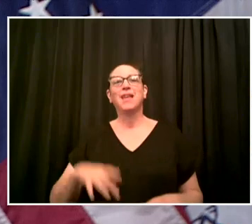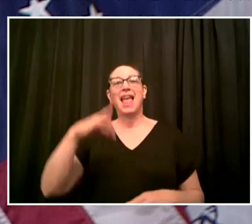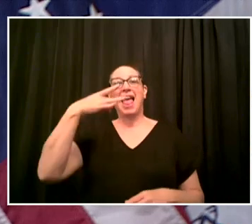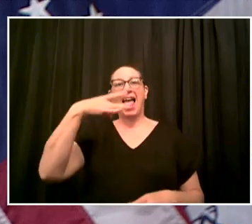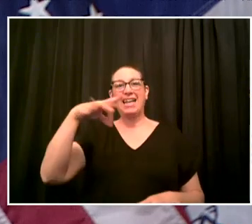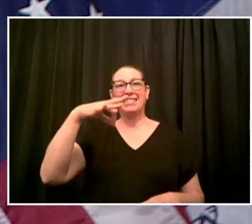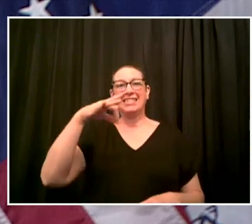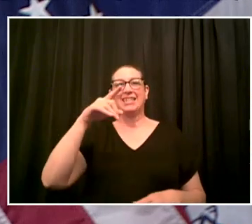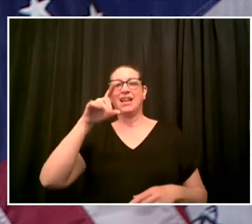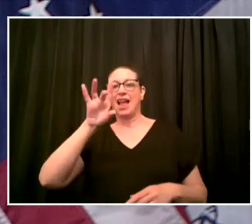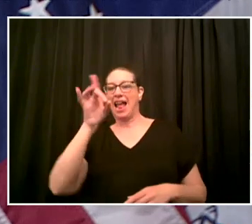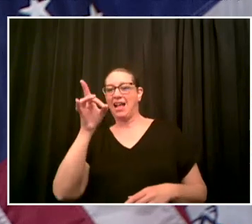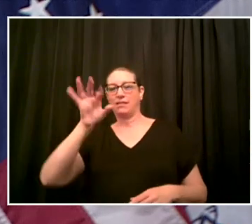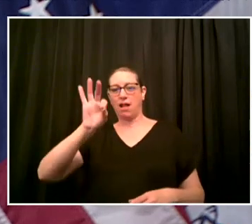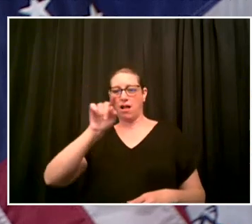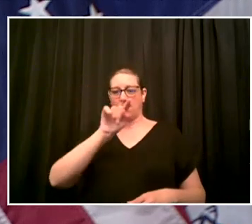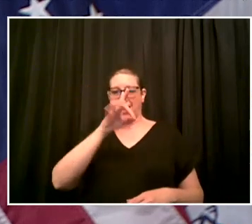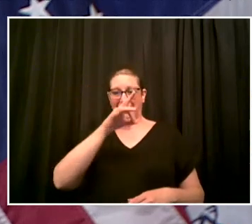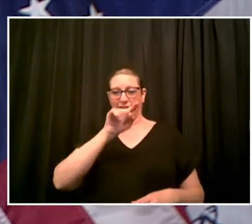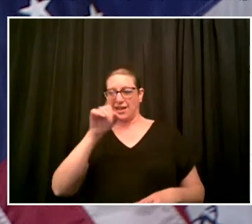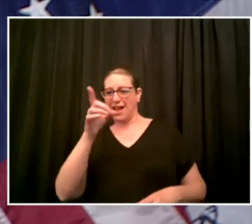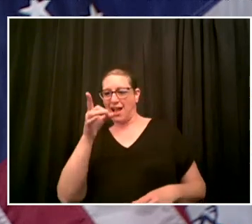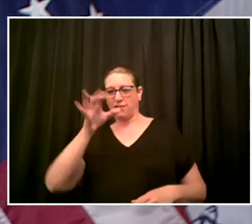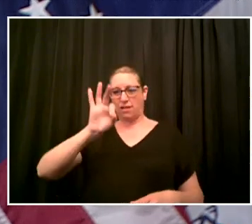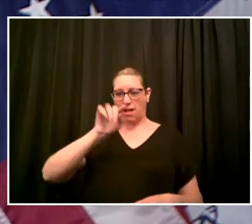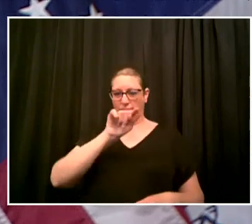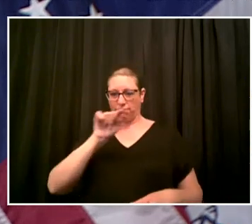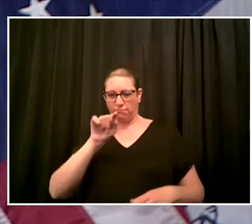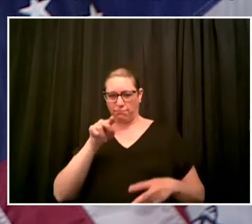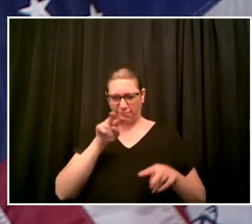FSTIR WWEILL